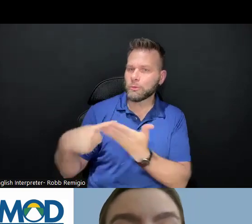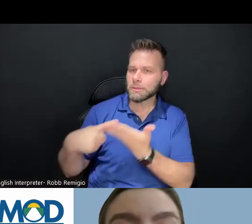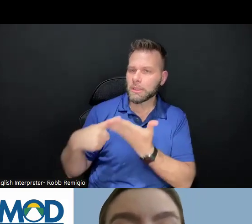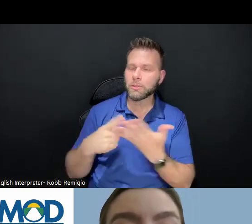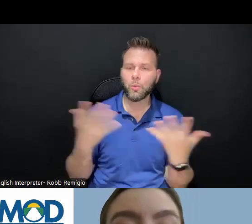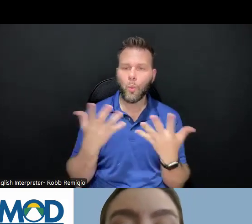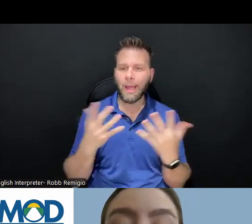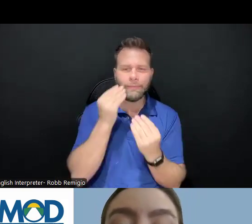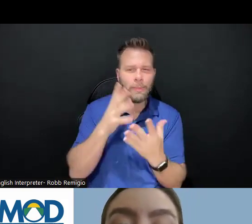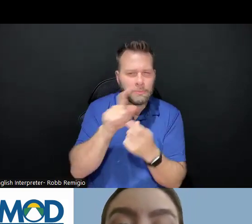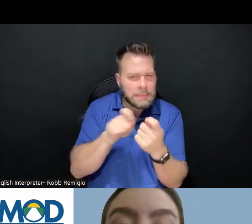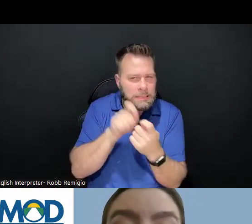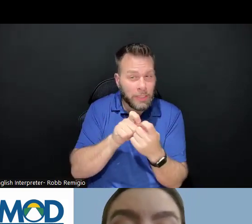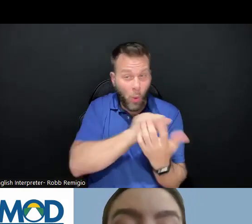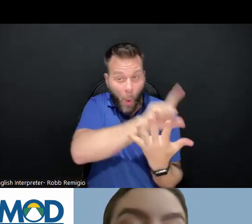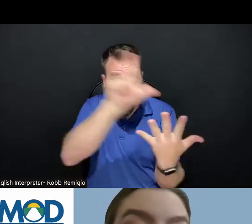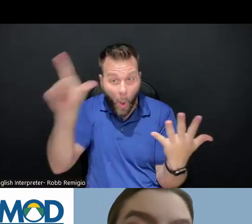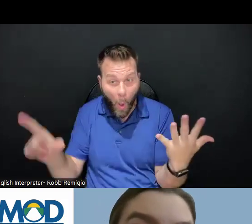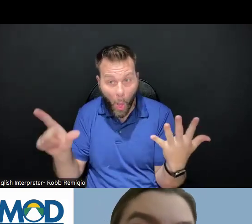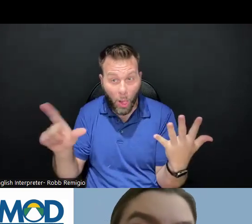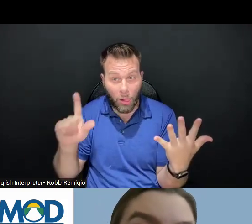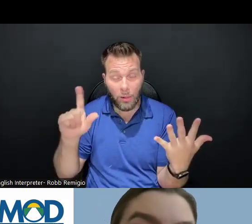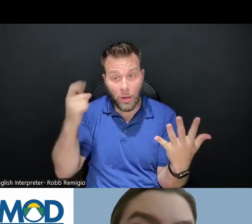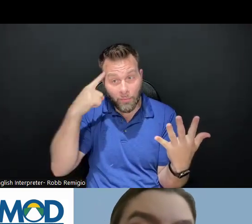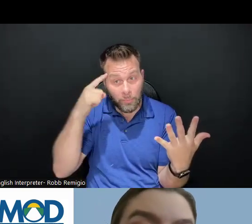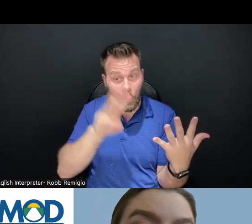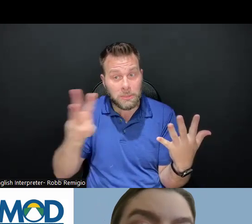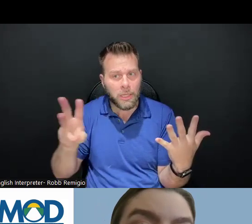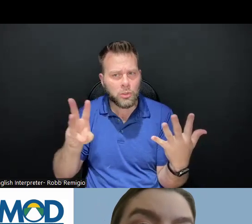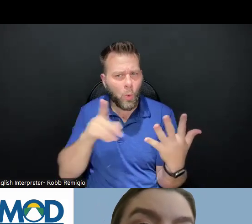reasonable to discuss what information they're really looking for exactly and to get